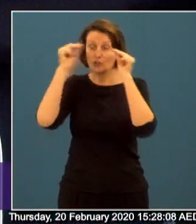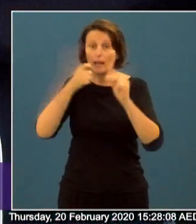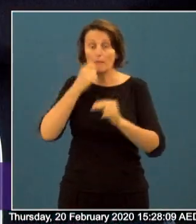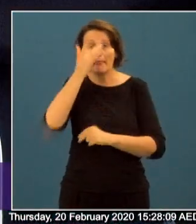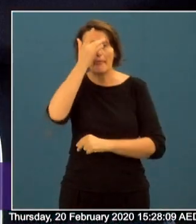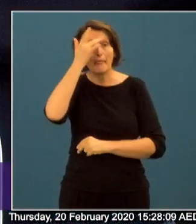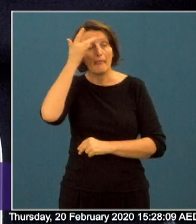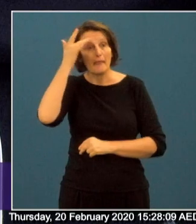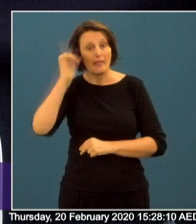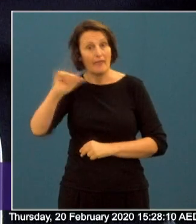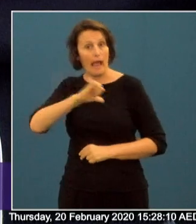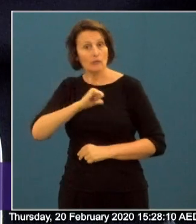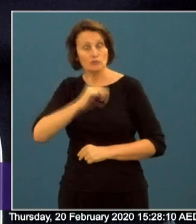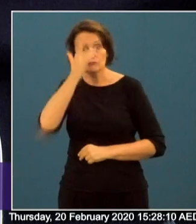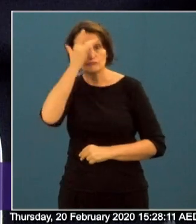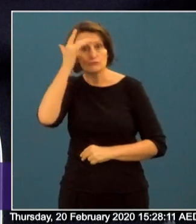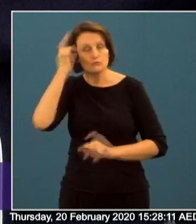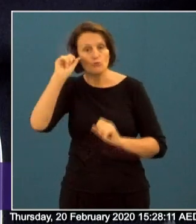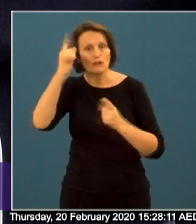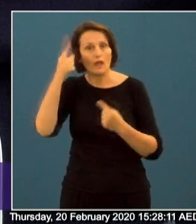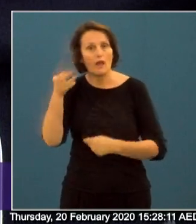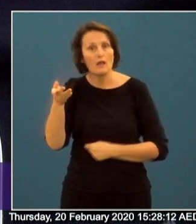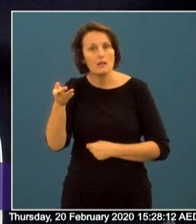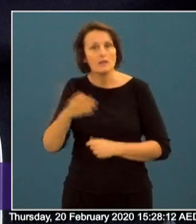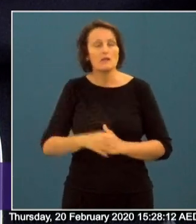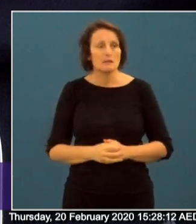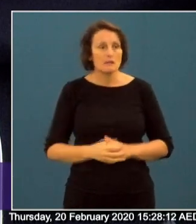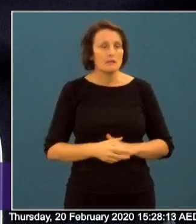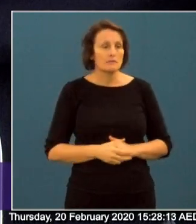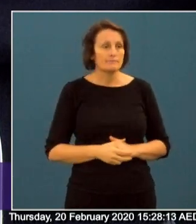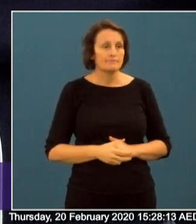I think that, as we've heard, there's an invisibility of